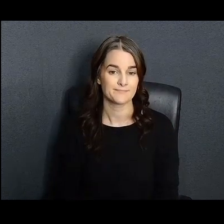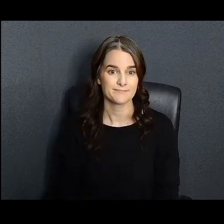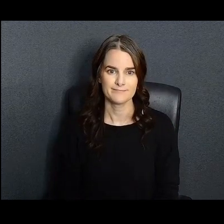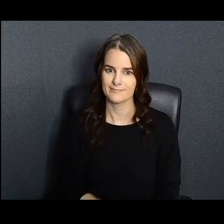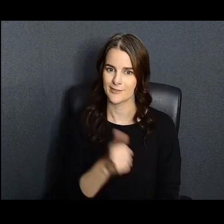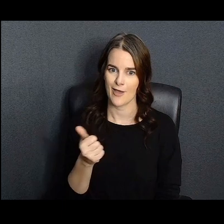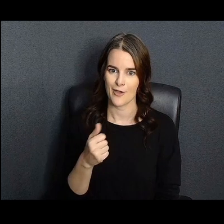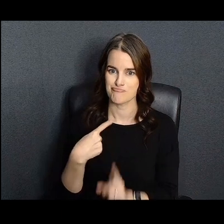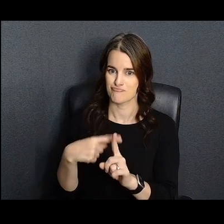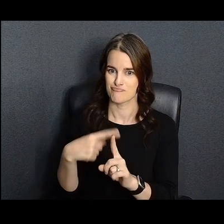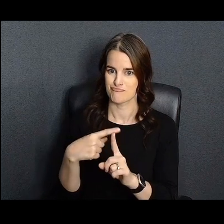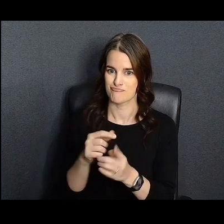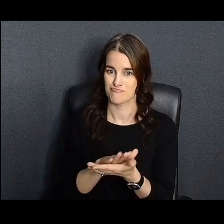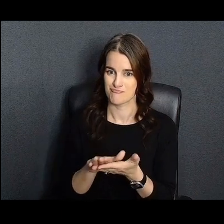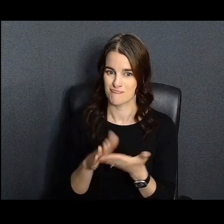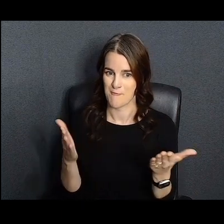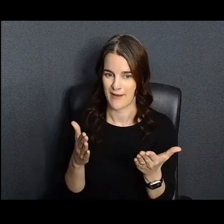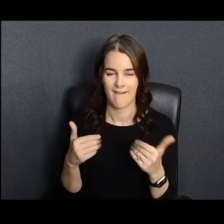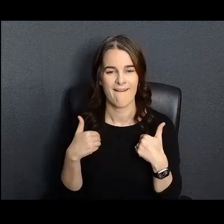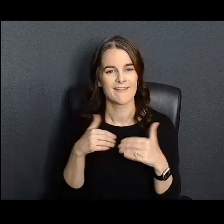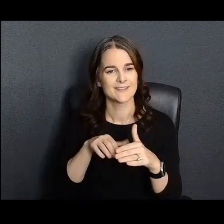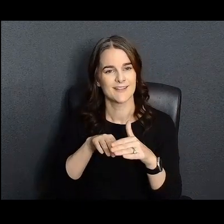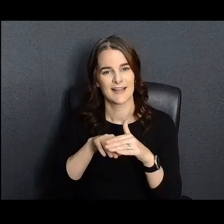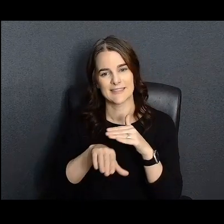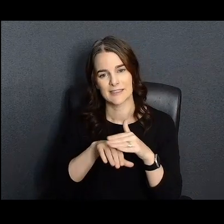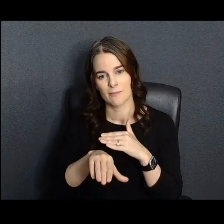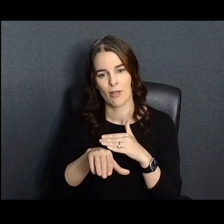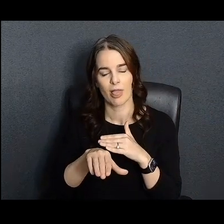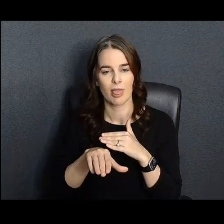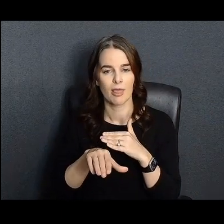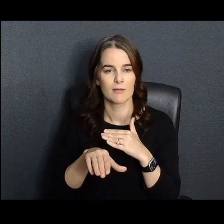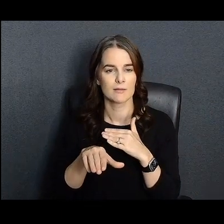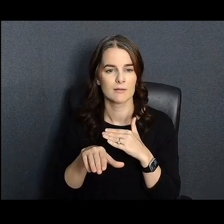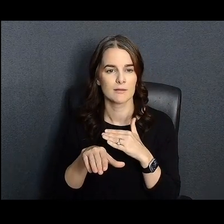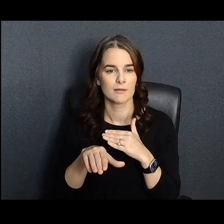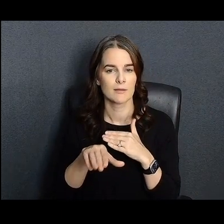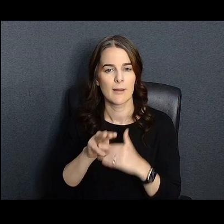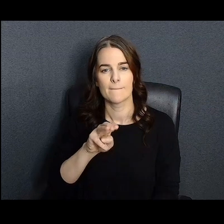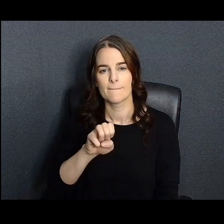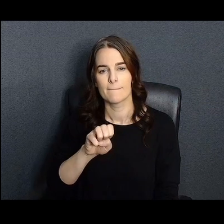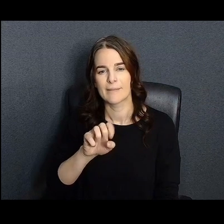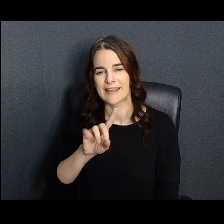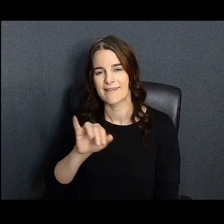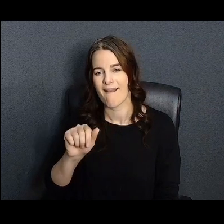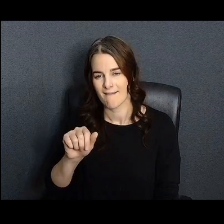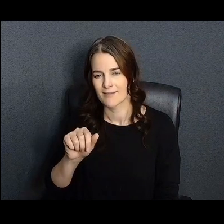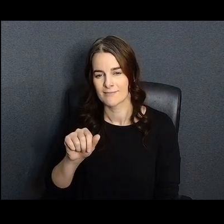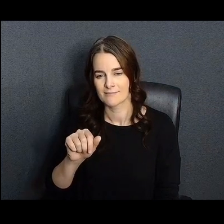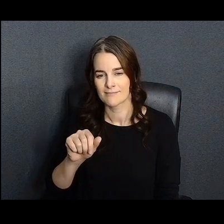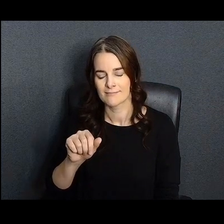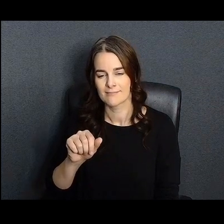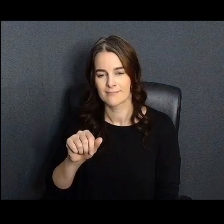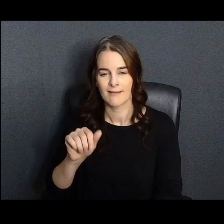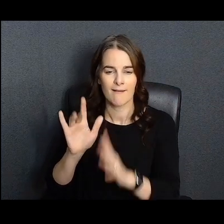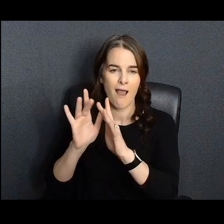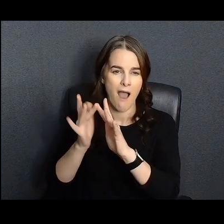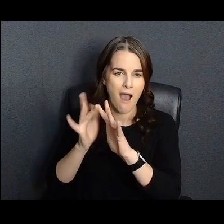is it has some accessible media and internet browsing